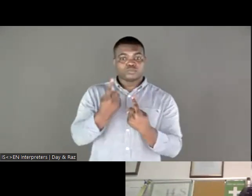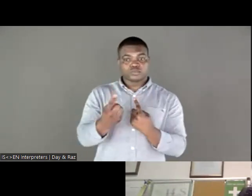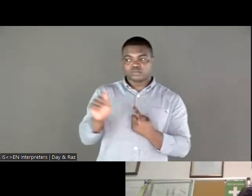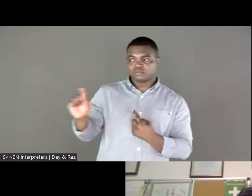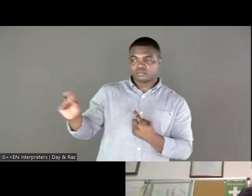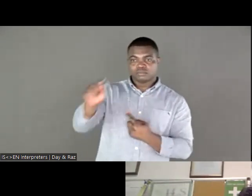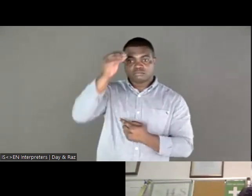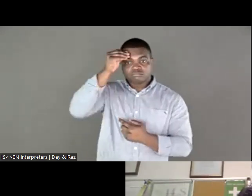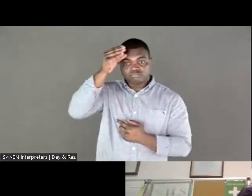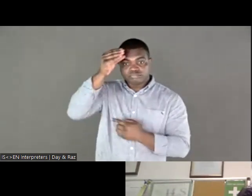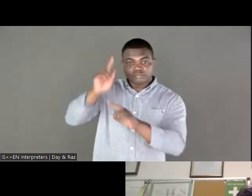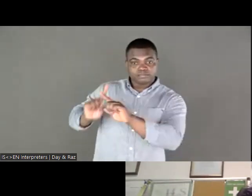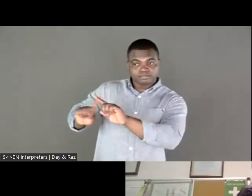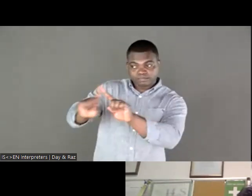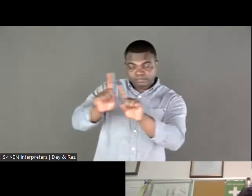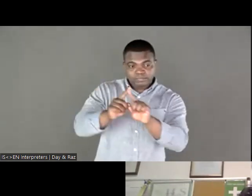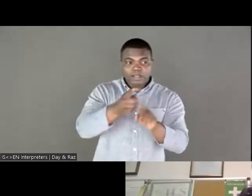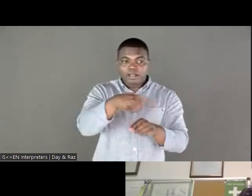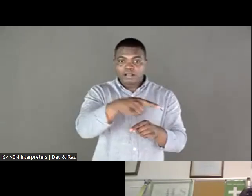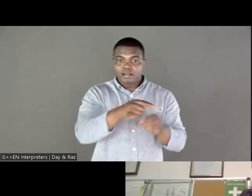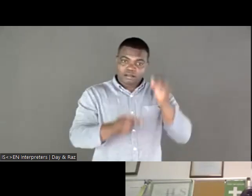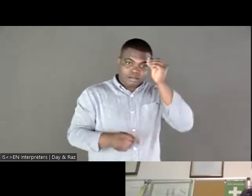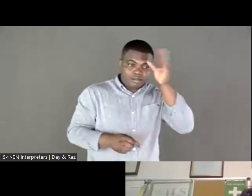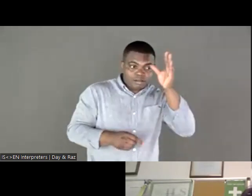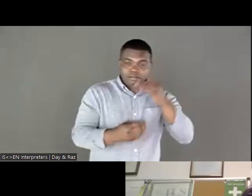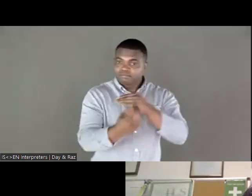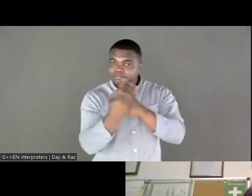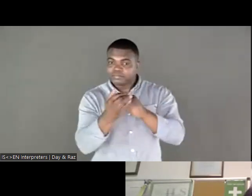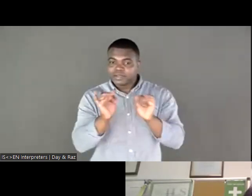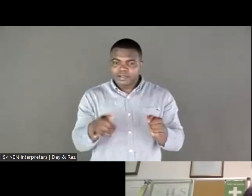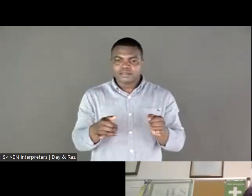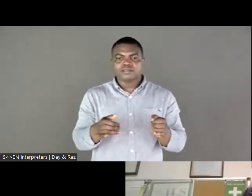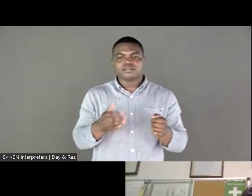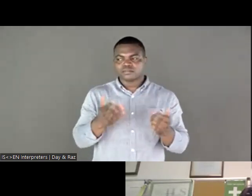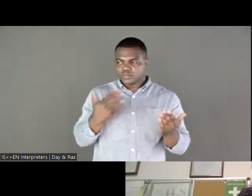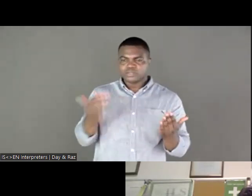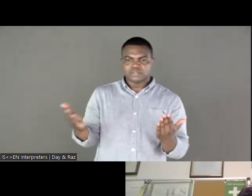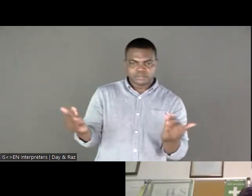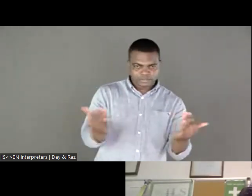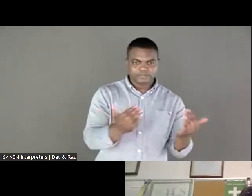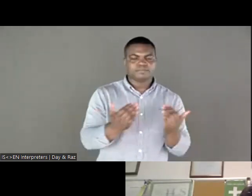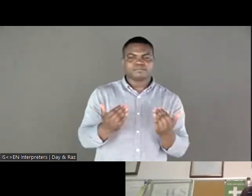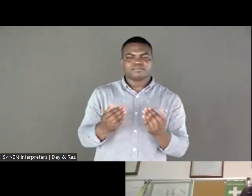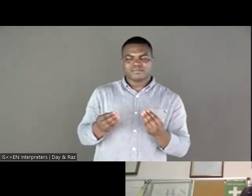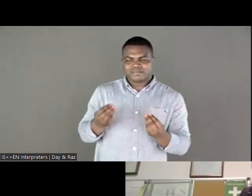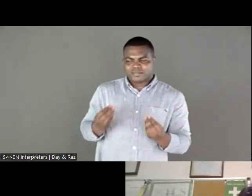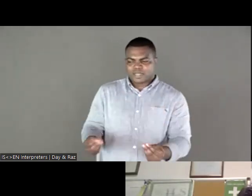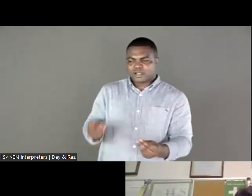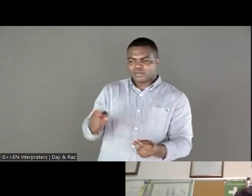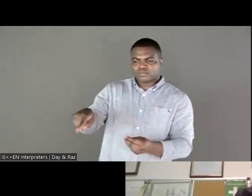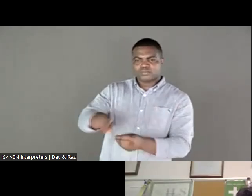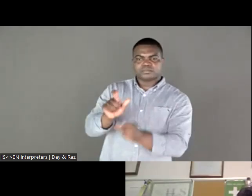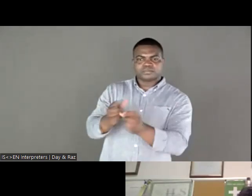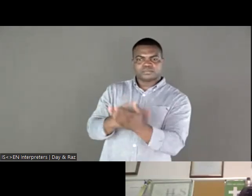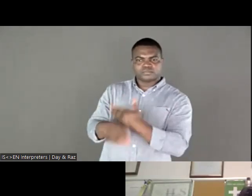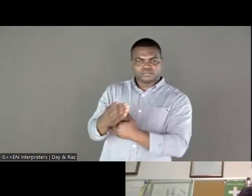that it will say the resources I will give you just one example. In Ukraine, we the built modular